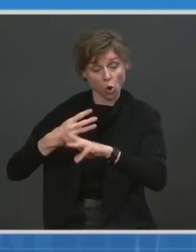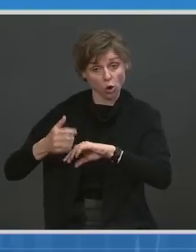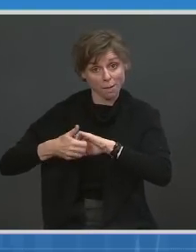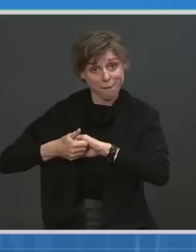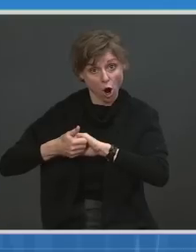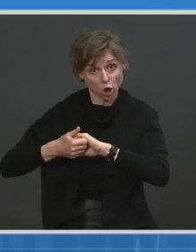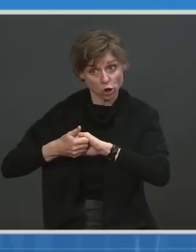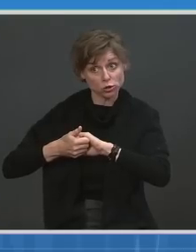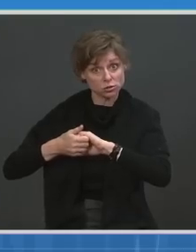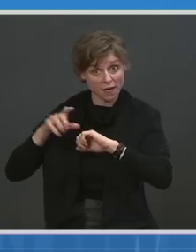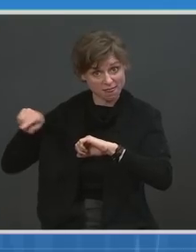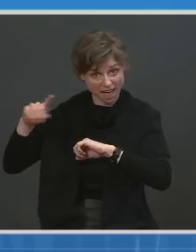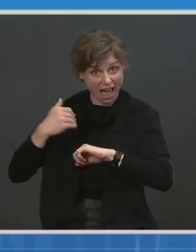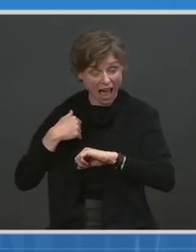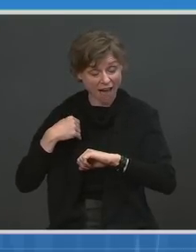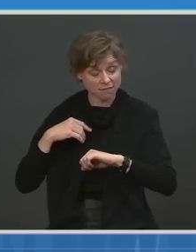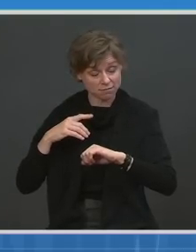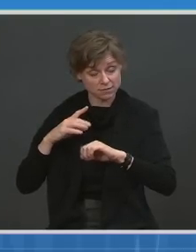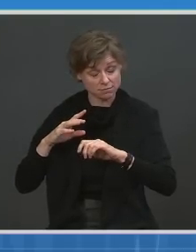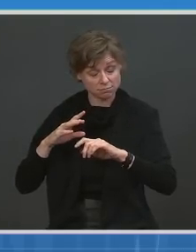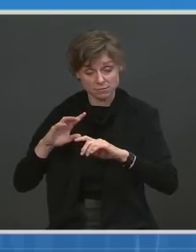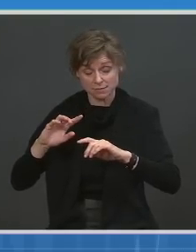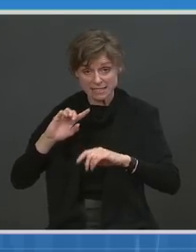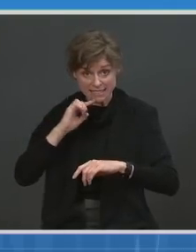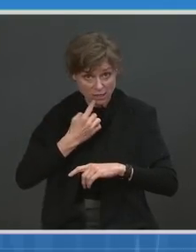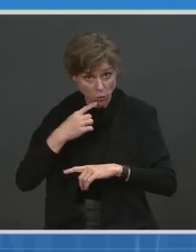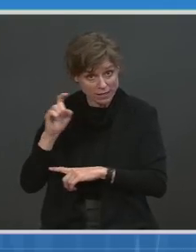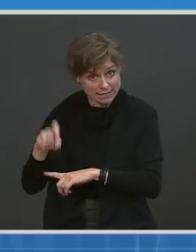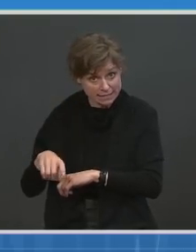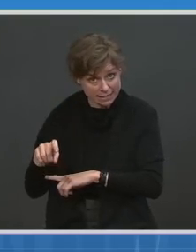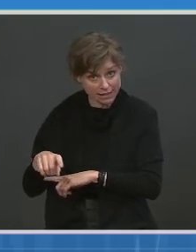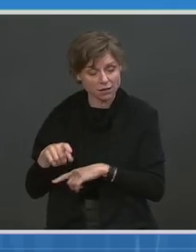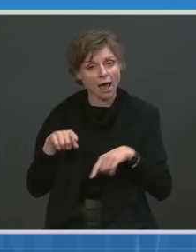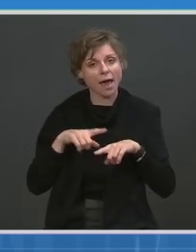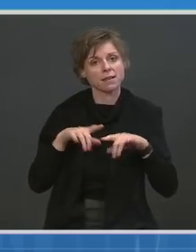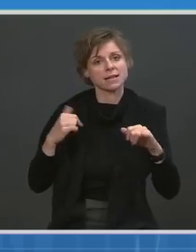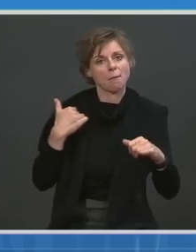and we await the results of the clinical trials here in the U.S.